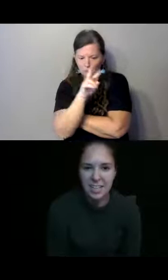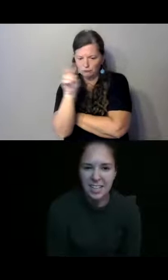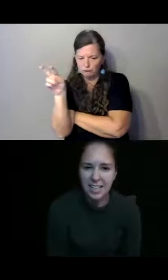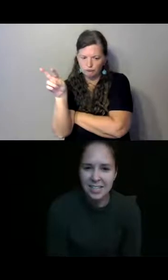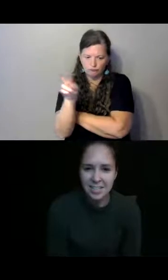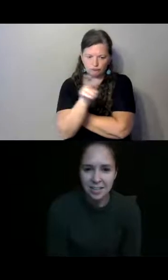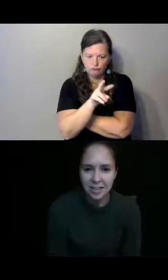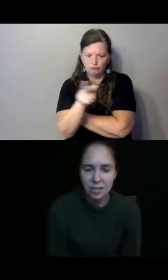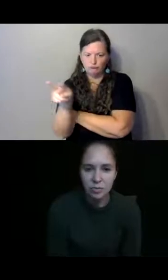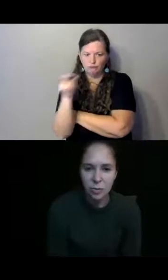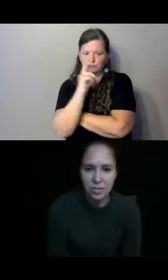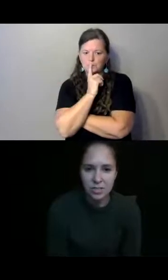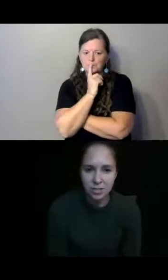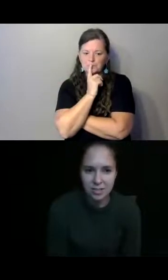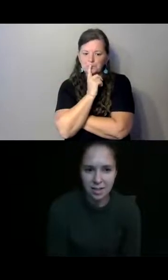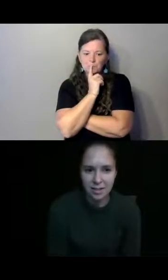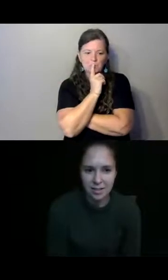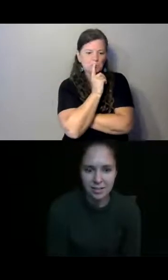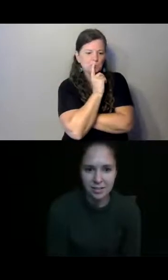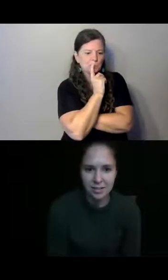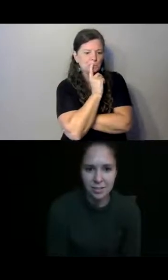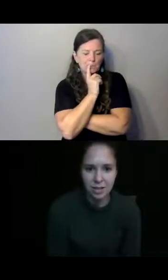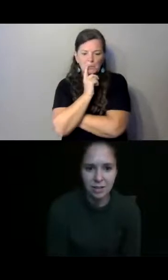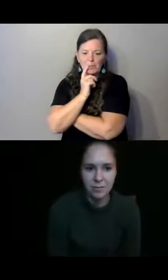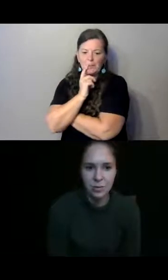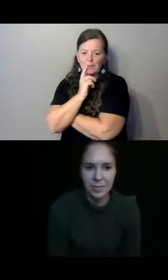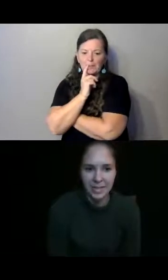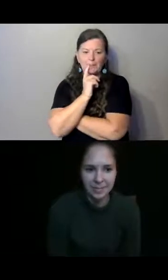get an idea of what this looks like. I'll give you a minute.